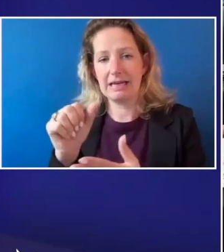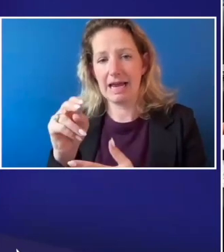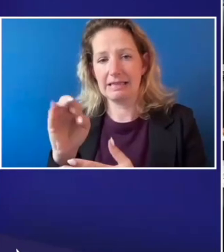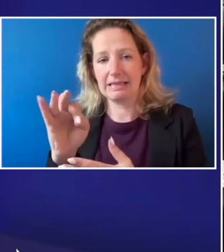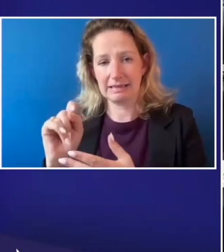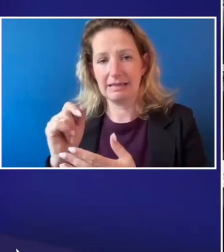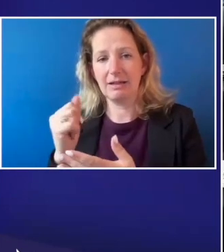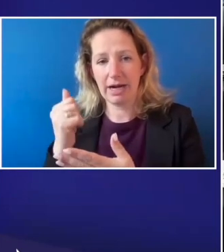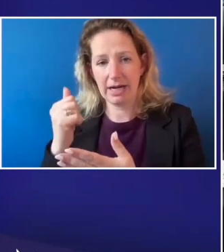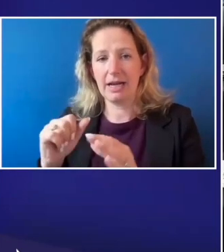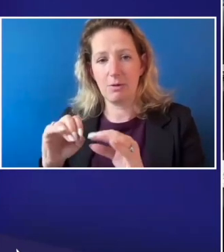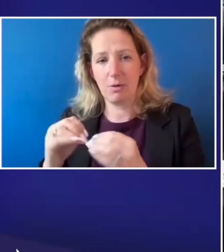not currently recognized by the secretary.